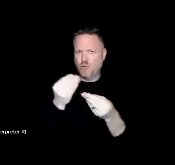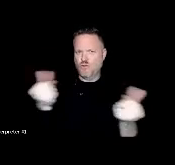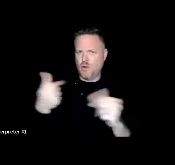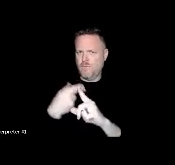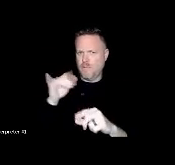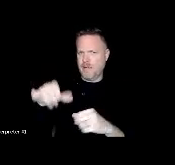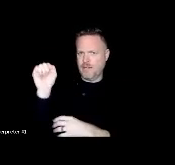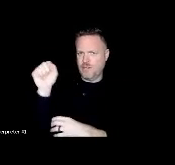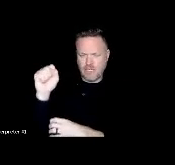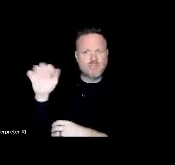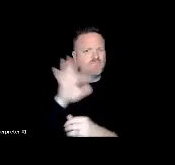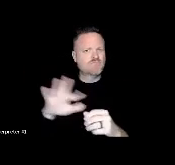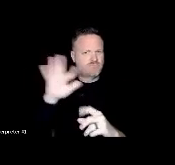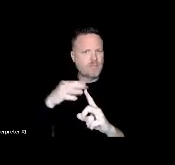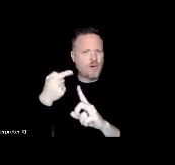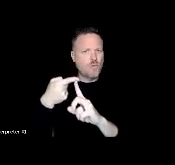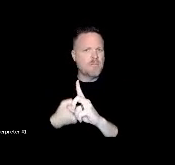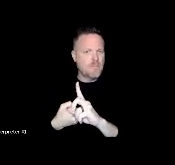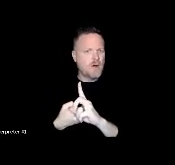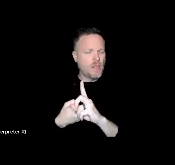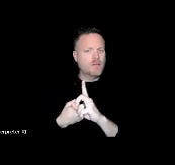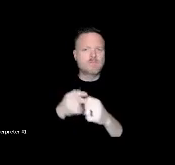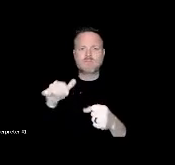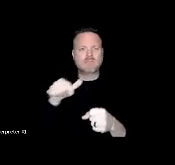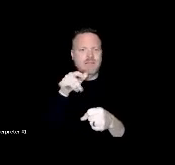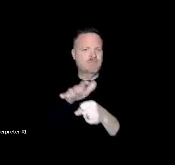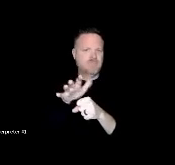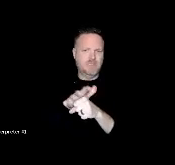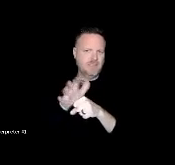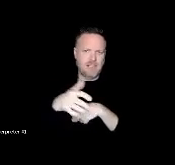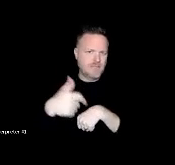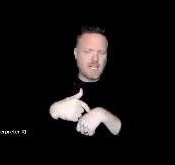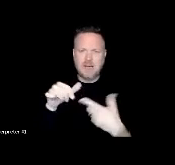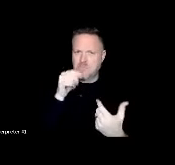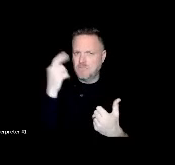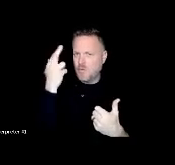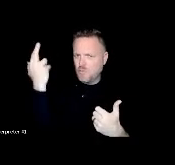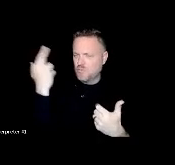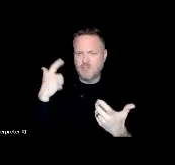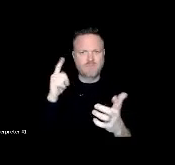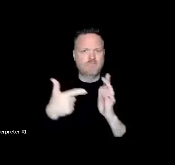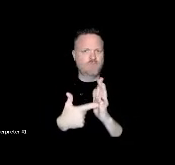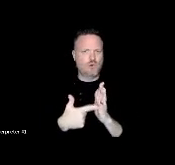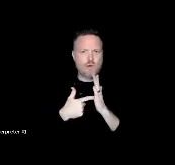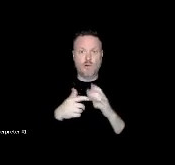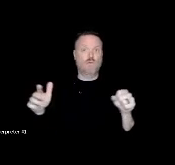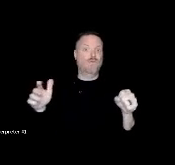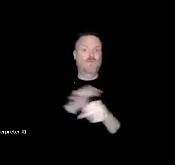a month's time, is generally not enough time or reason to require a full blown neuropsychological